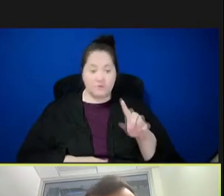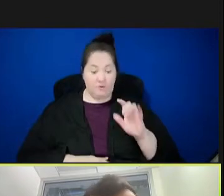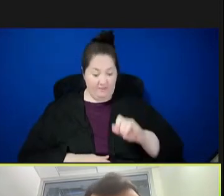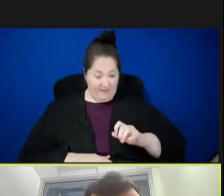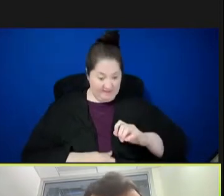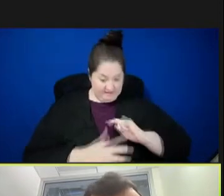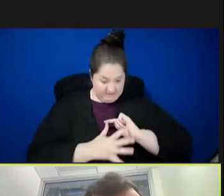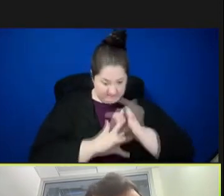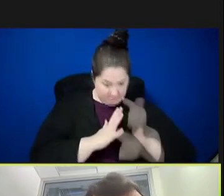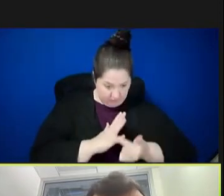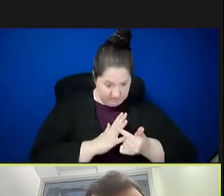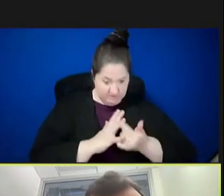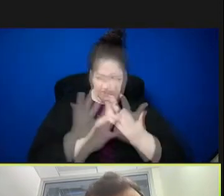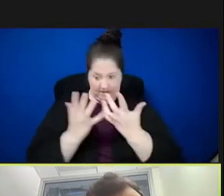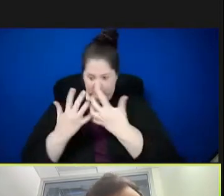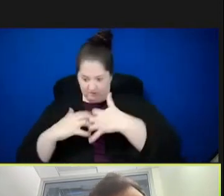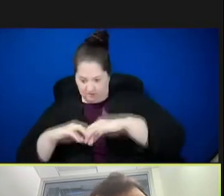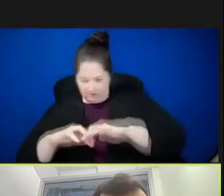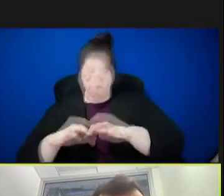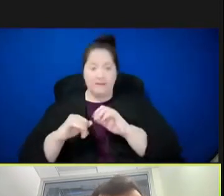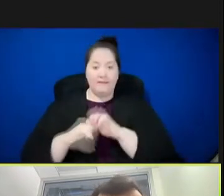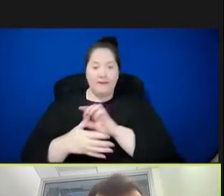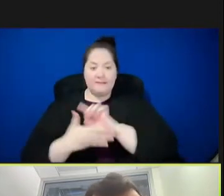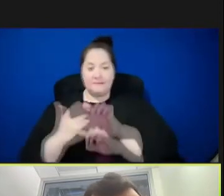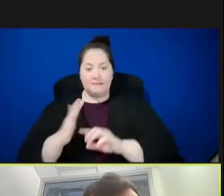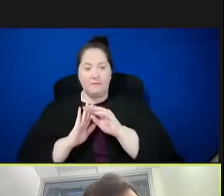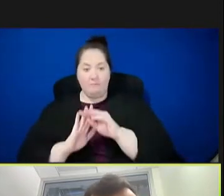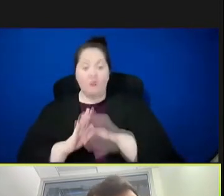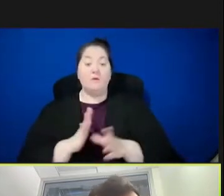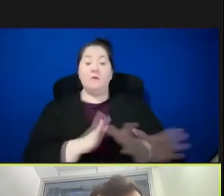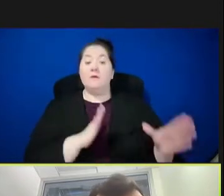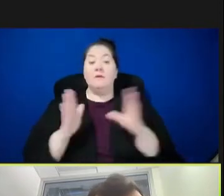actually fold into the design model? And the last step of all this is after we've designed all this